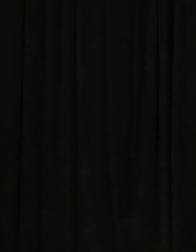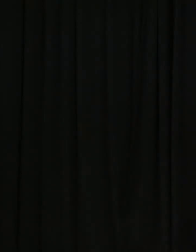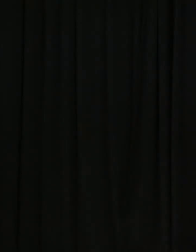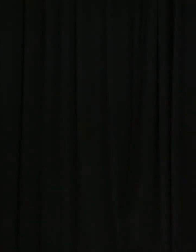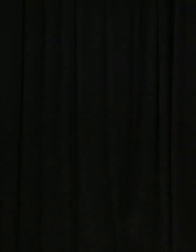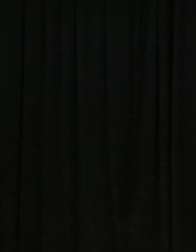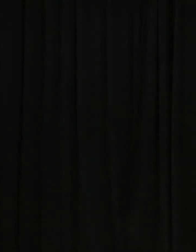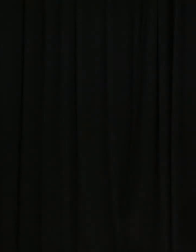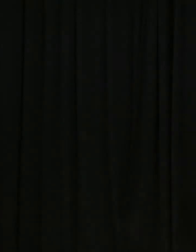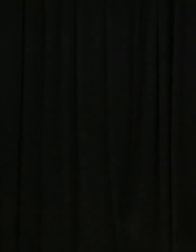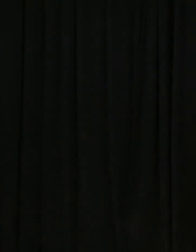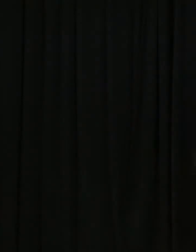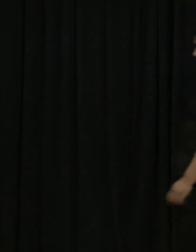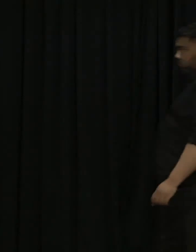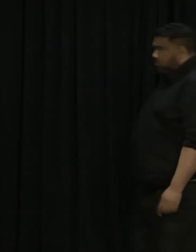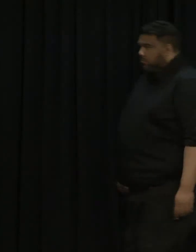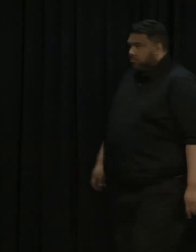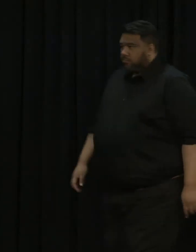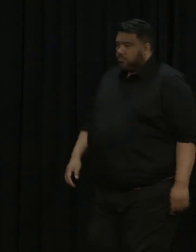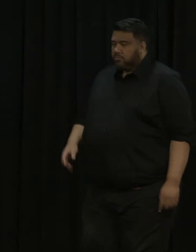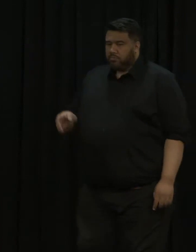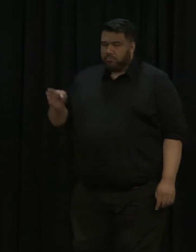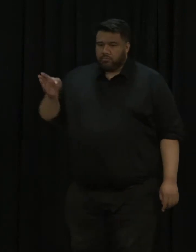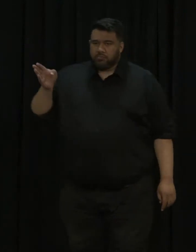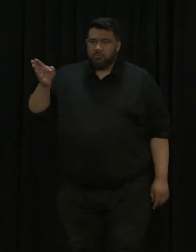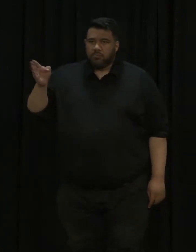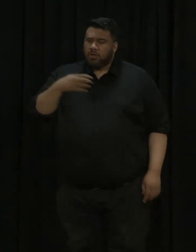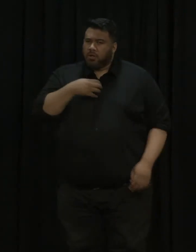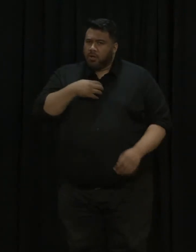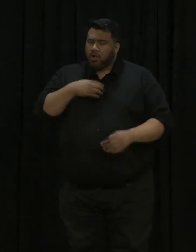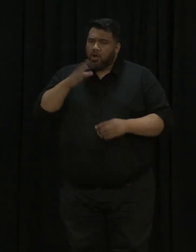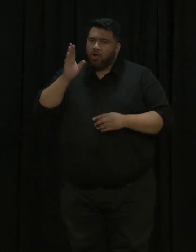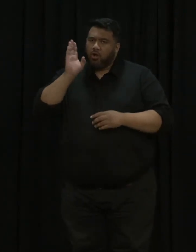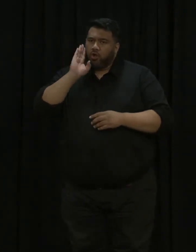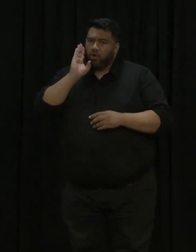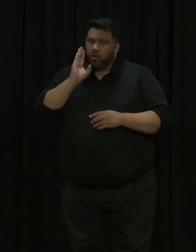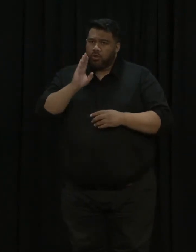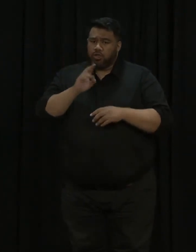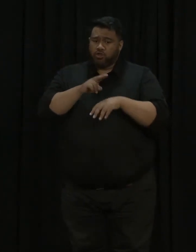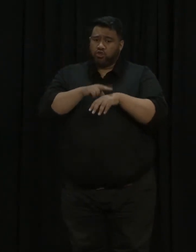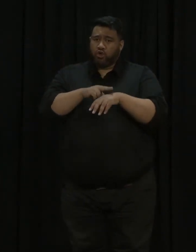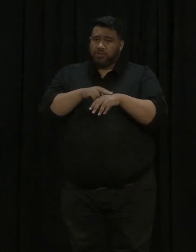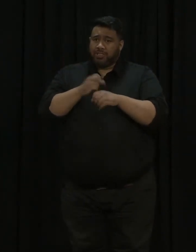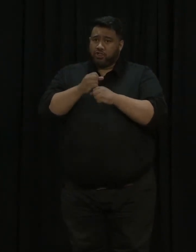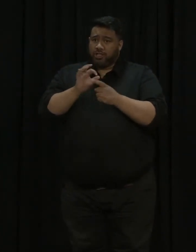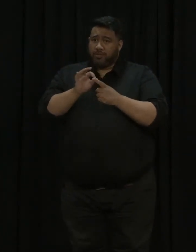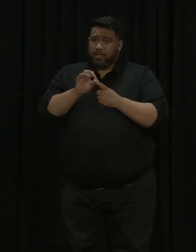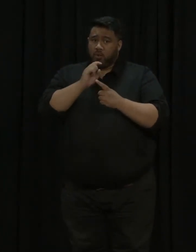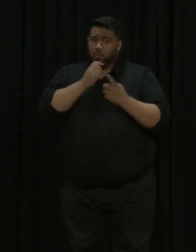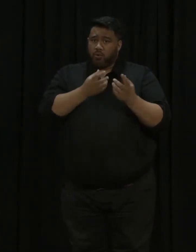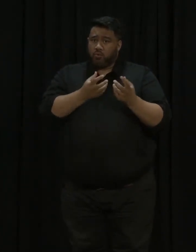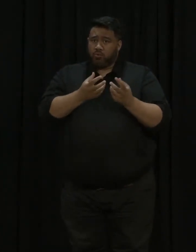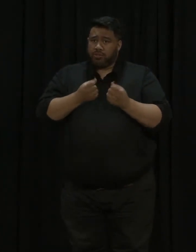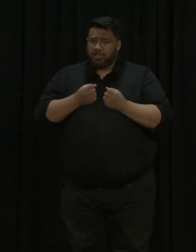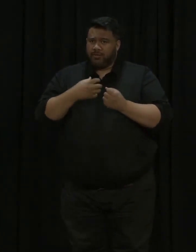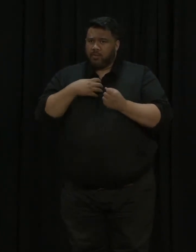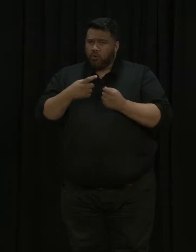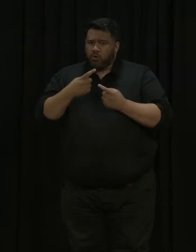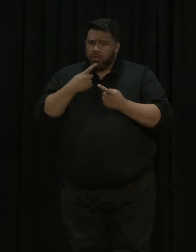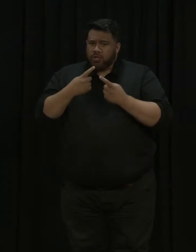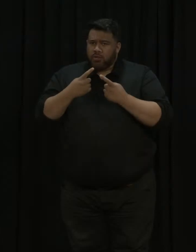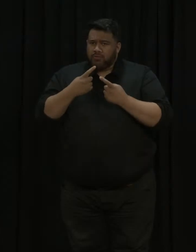that's all clear.